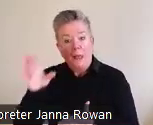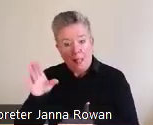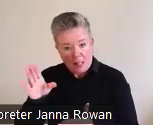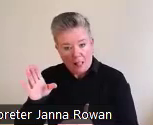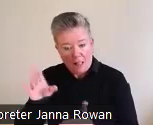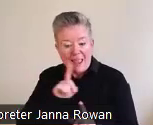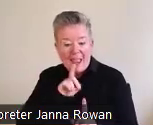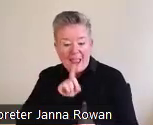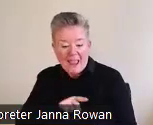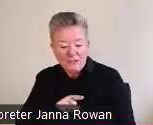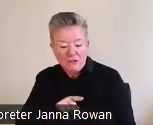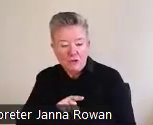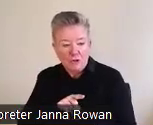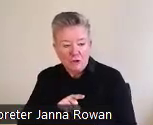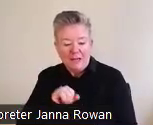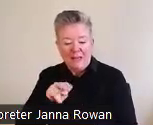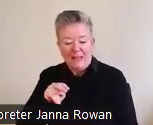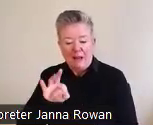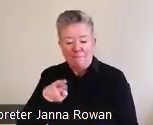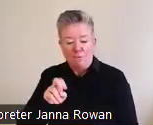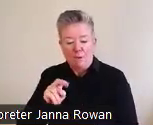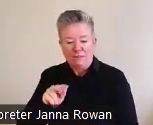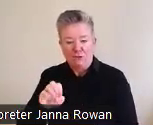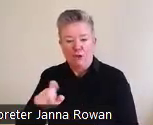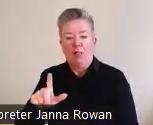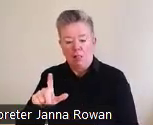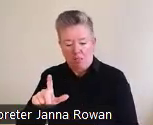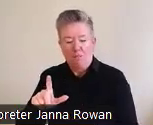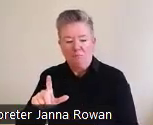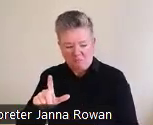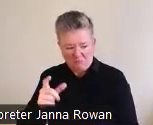answer inferential comprehension questions